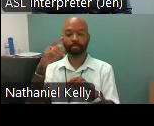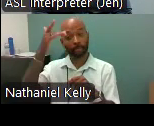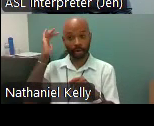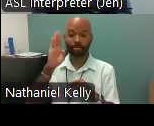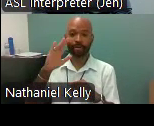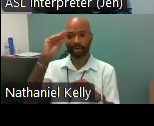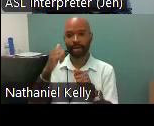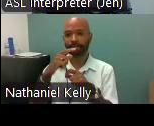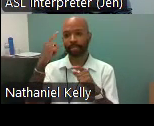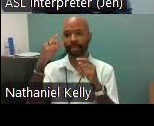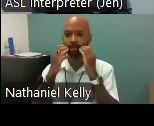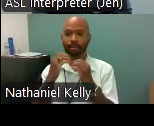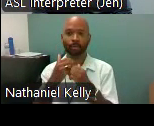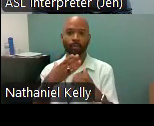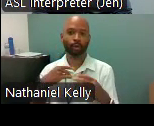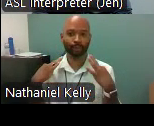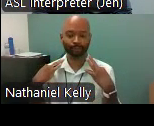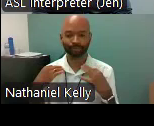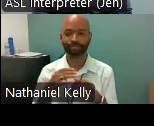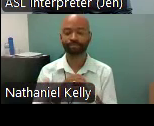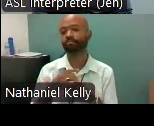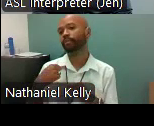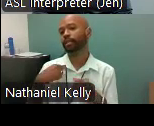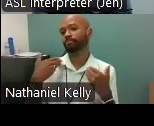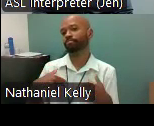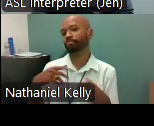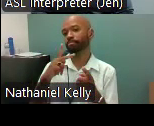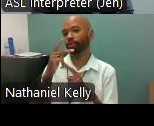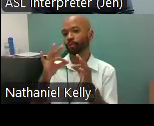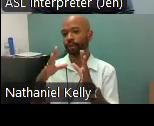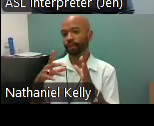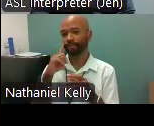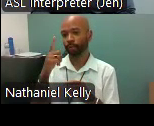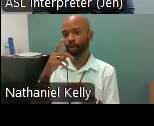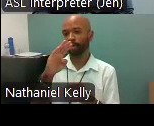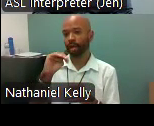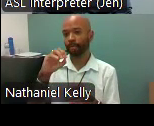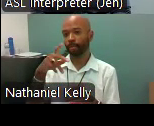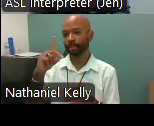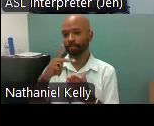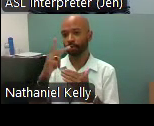a brown skinned man with a bald head and a beard, and I'm wearing a white shirt. I am the project